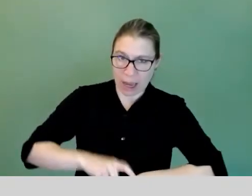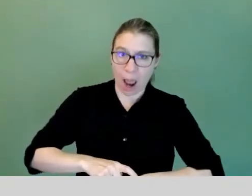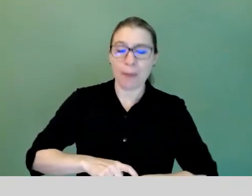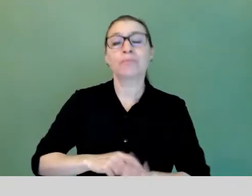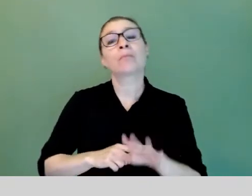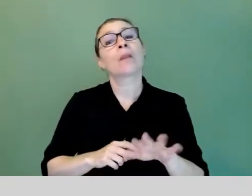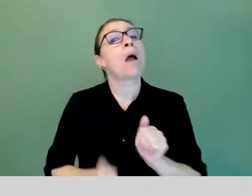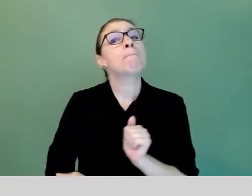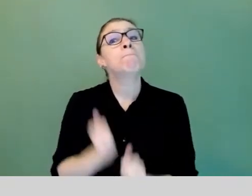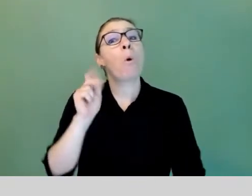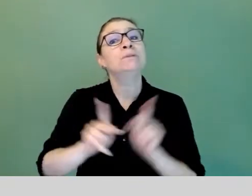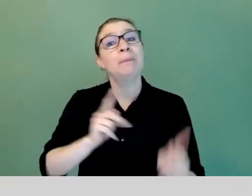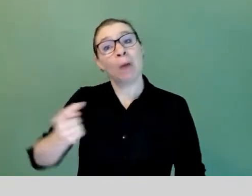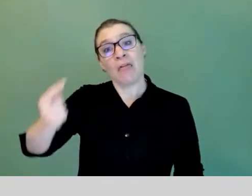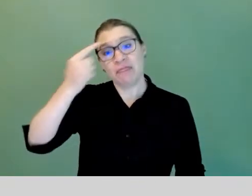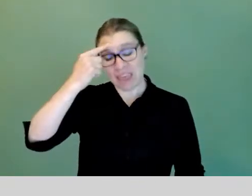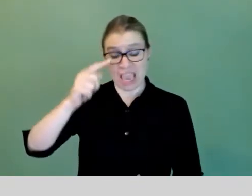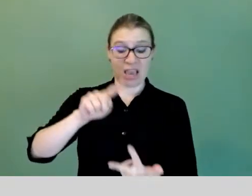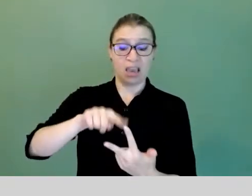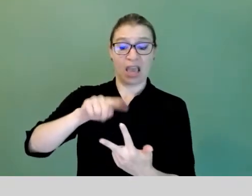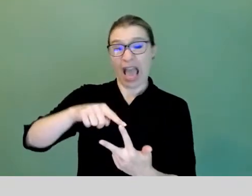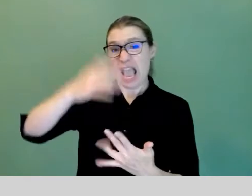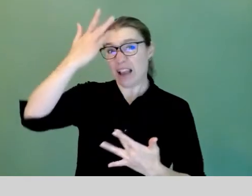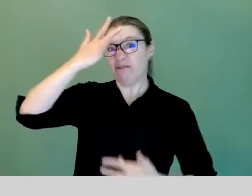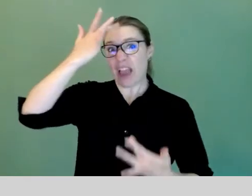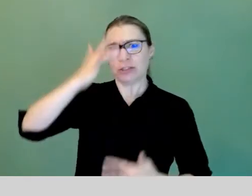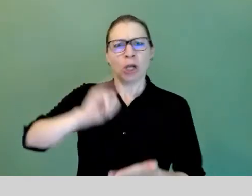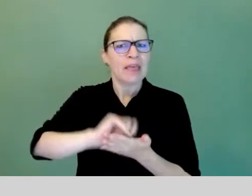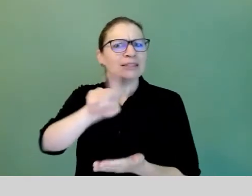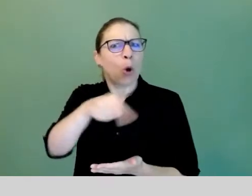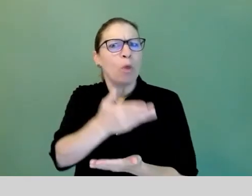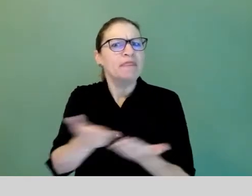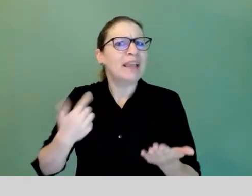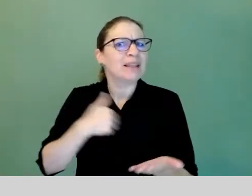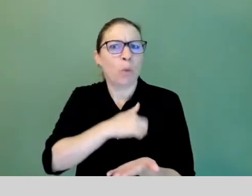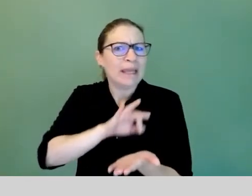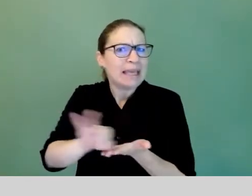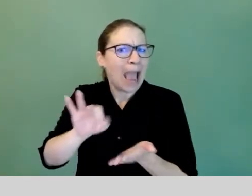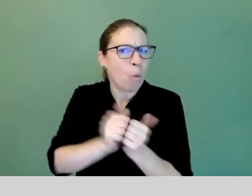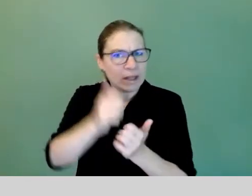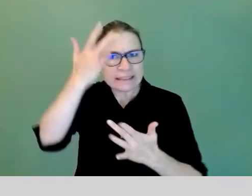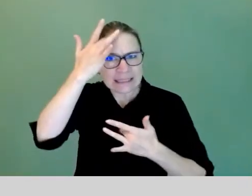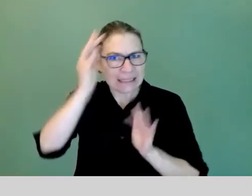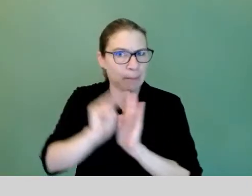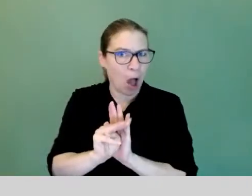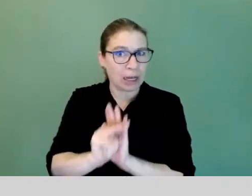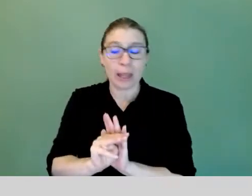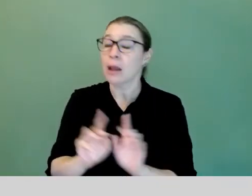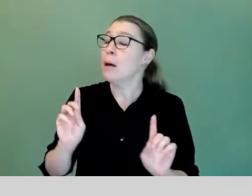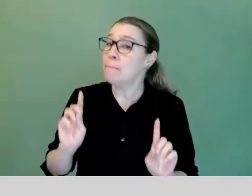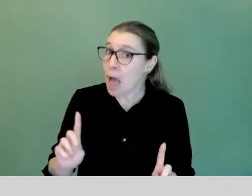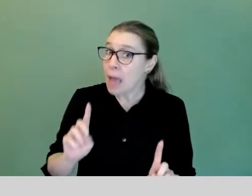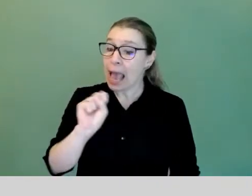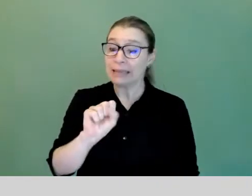While most people are under the impression that infection rate is the only thing that is accounted for in disease modeling.